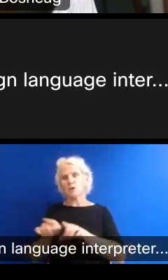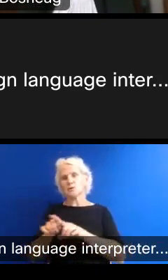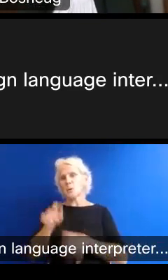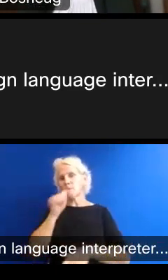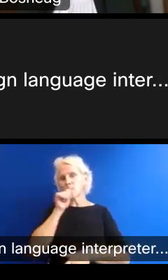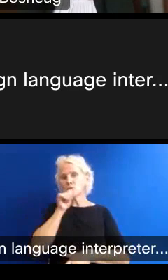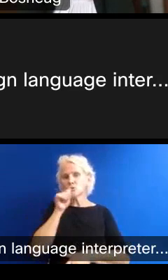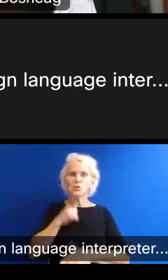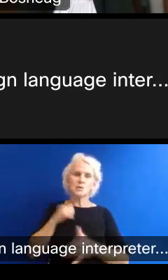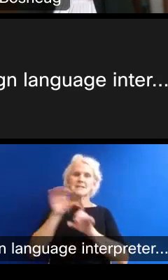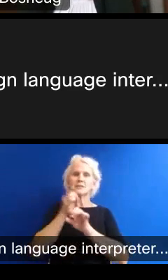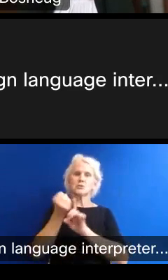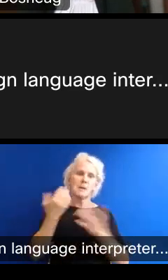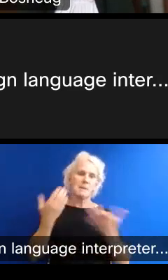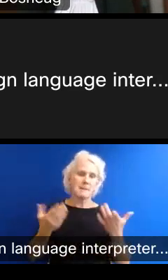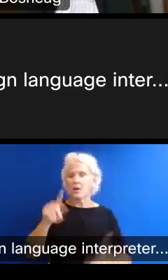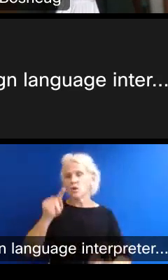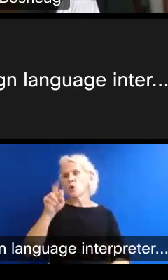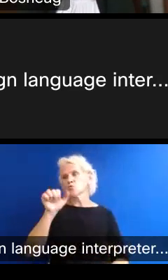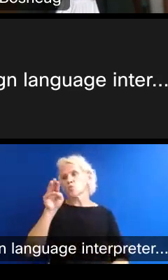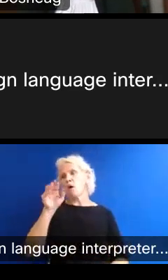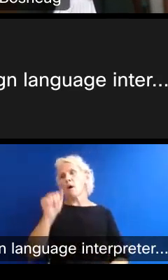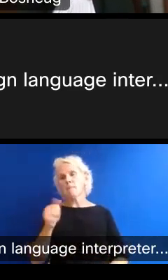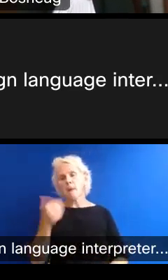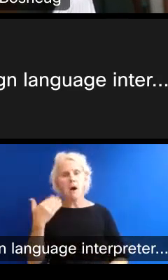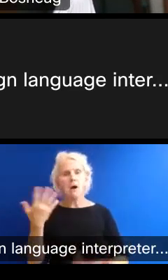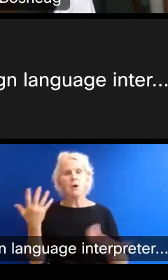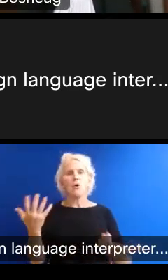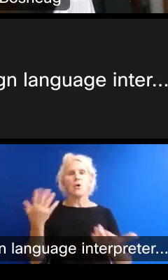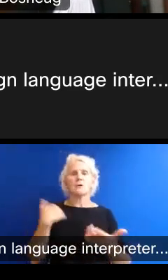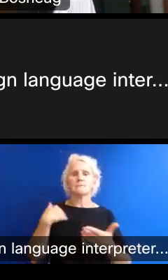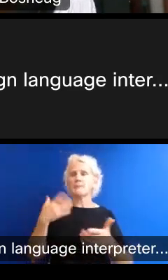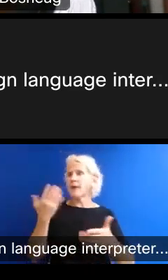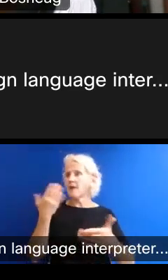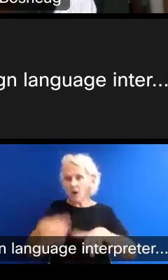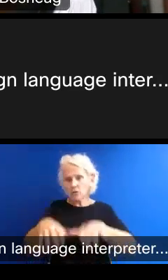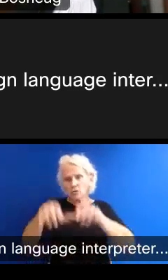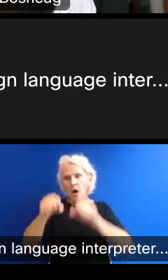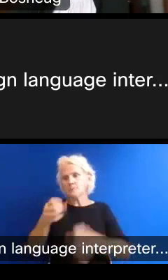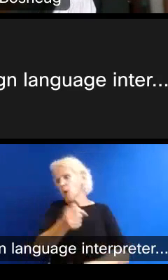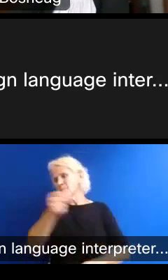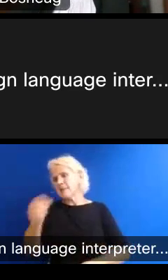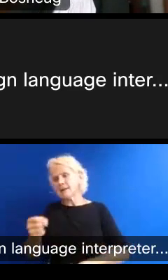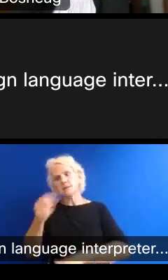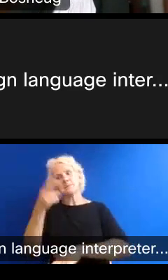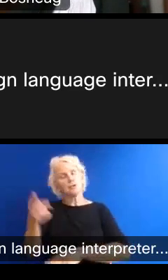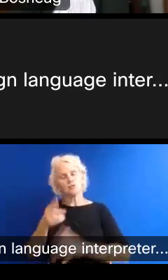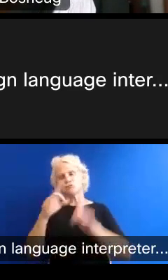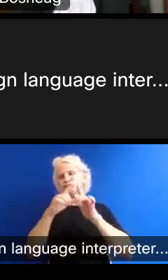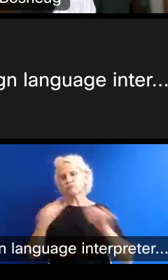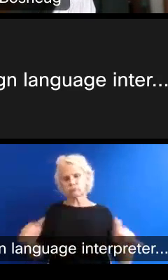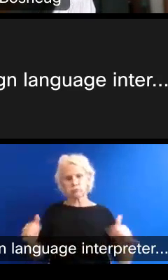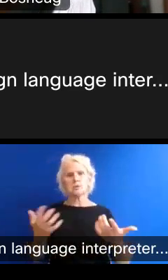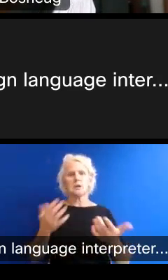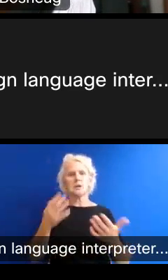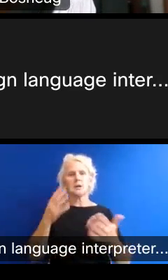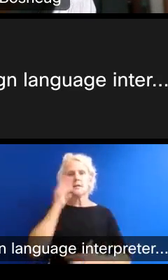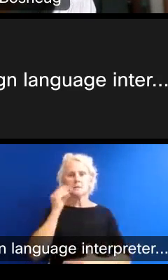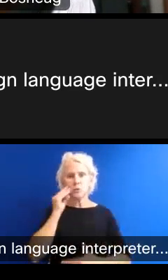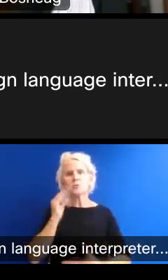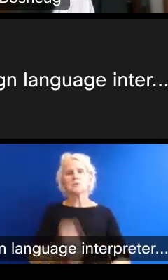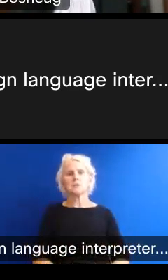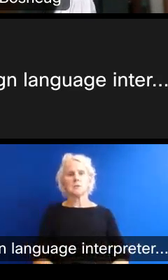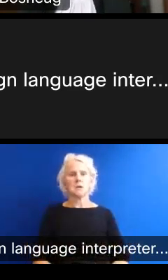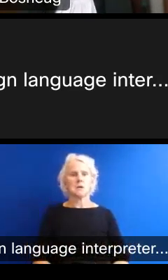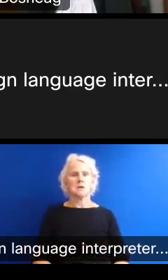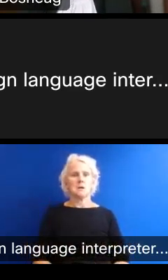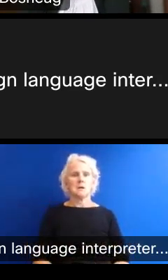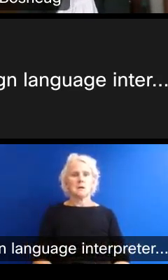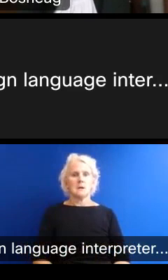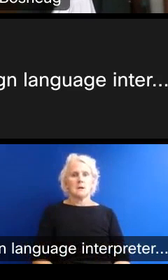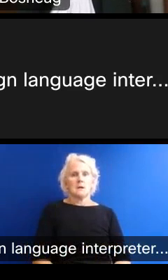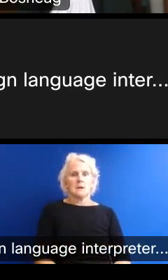such as a trauma history, placement instability or an adoption history.